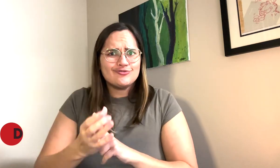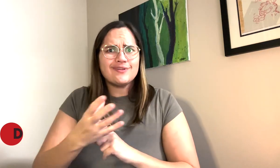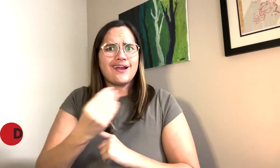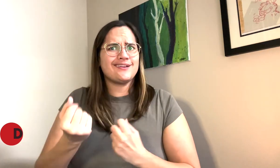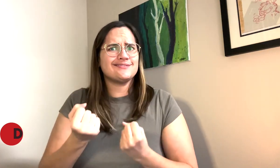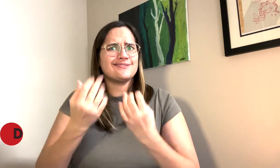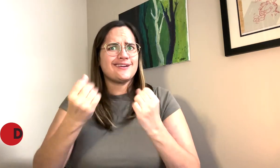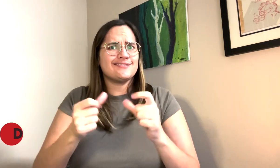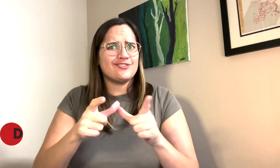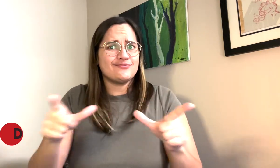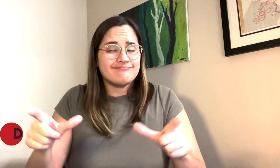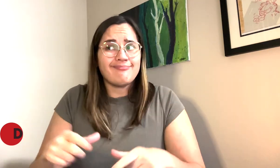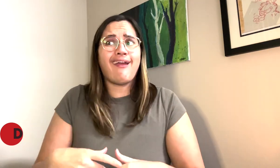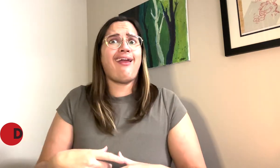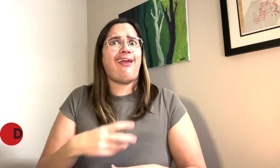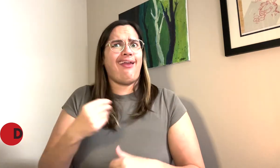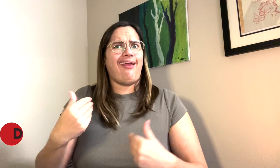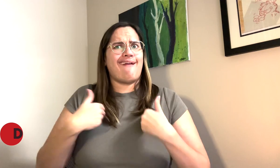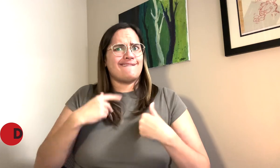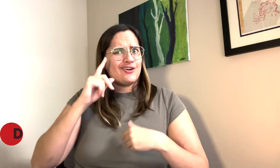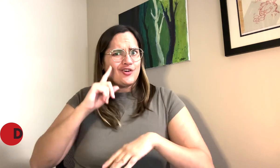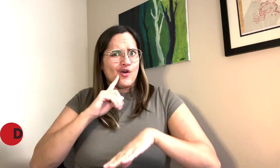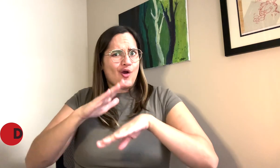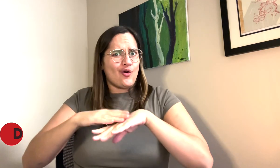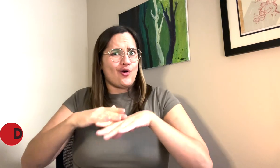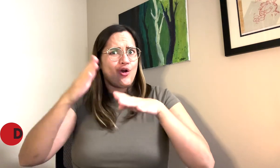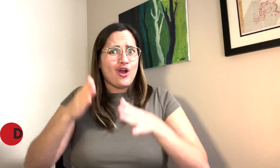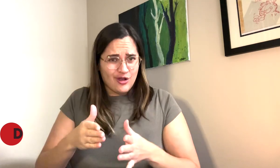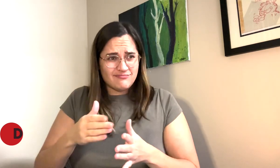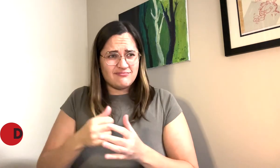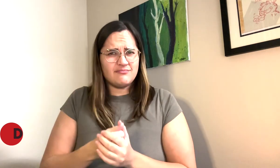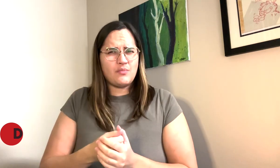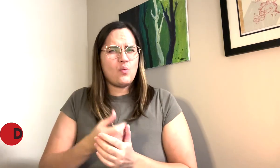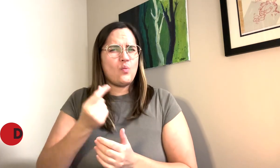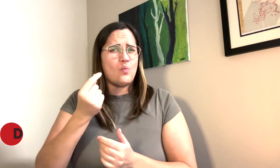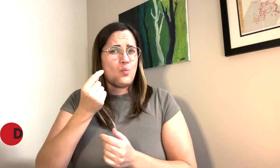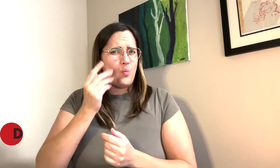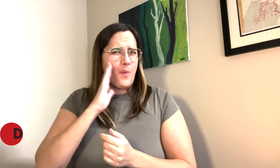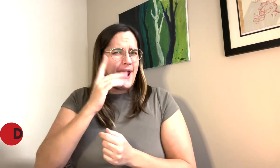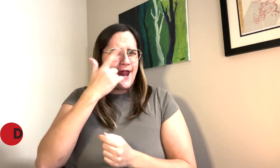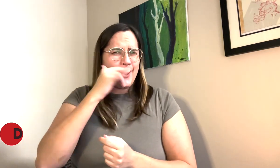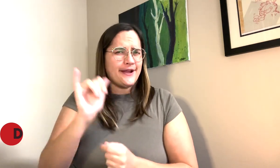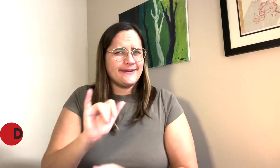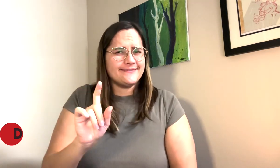look like? I think it is important for the Deaf art community